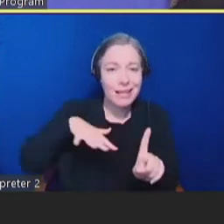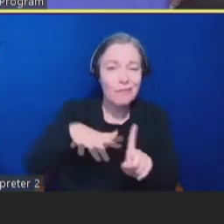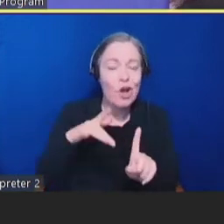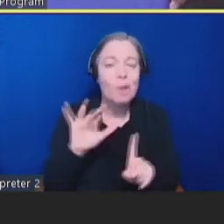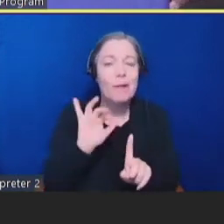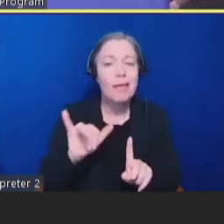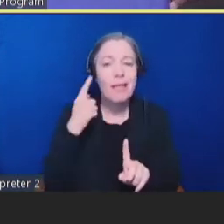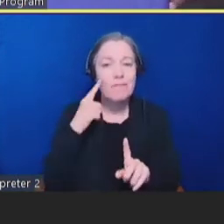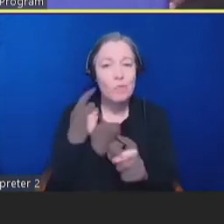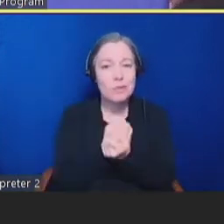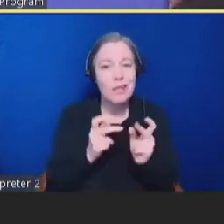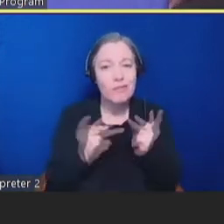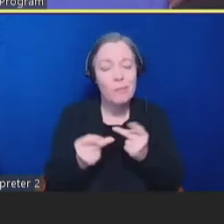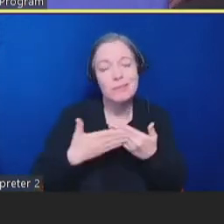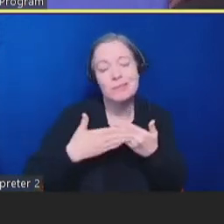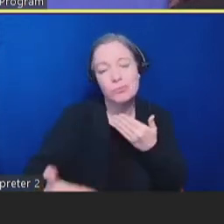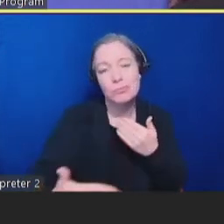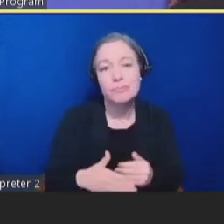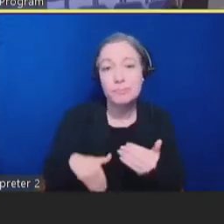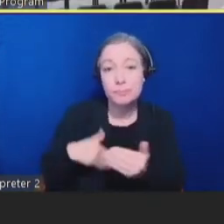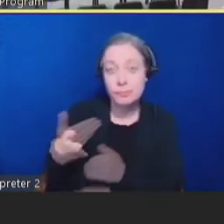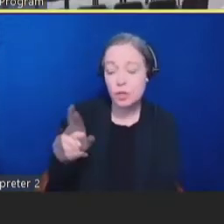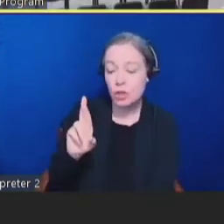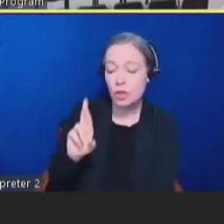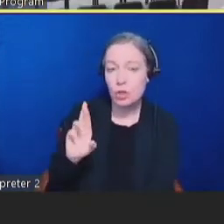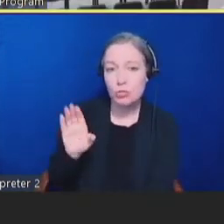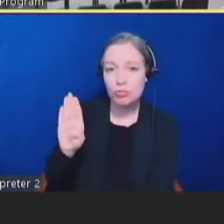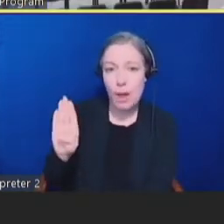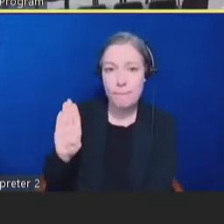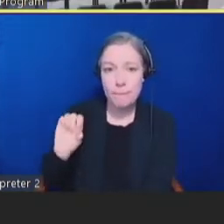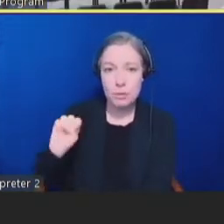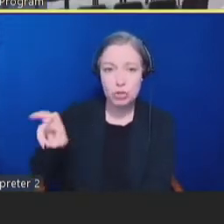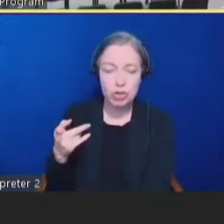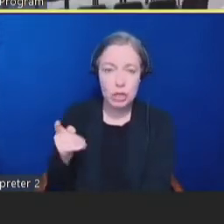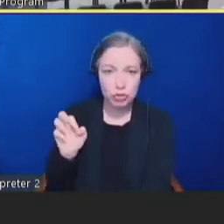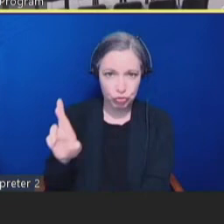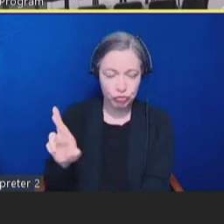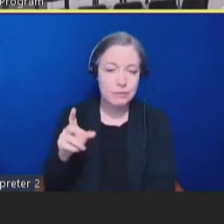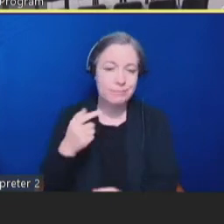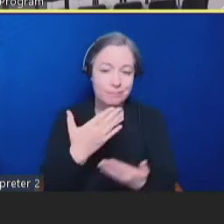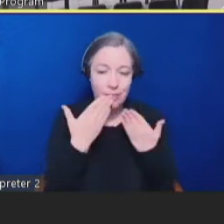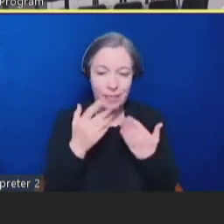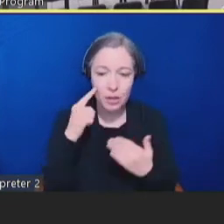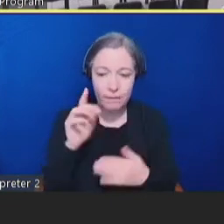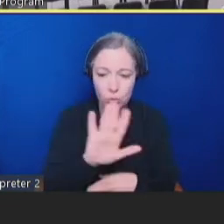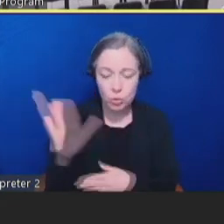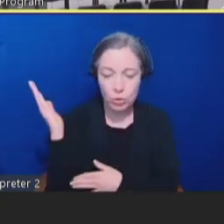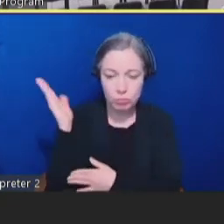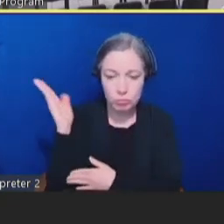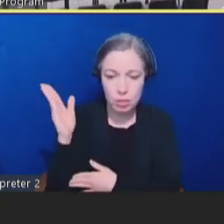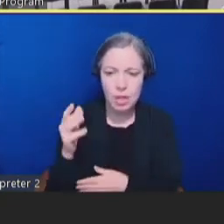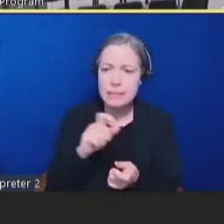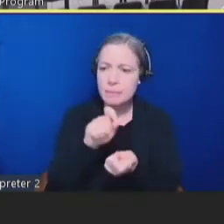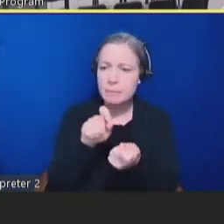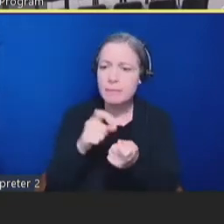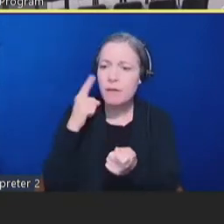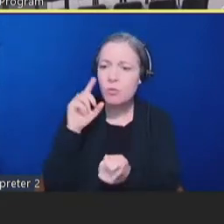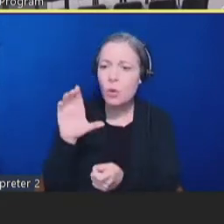Rob Schechter: Thank you for the presentations. For Rachael Casey, I was wondering about -- if you